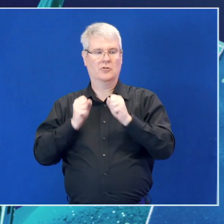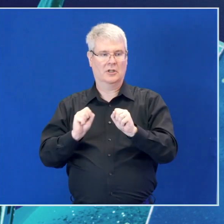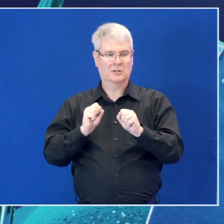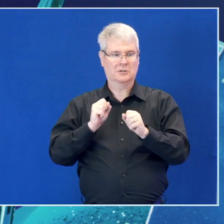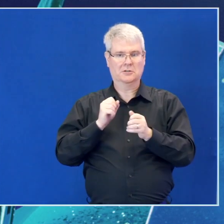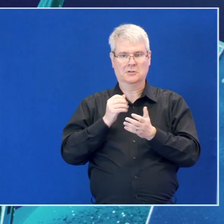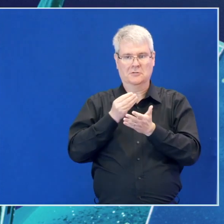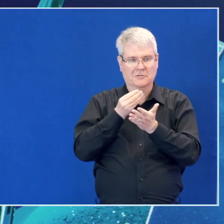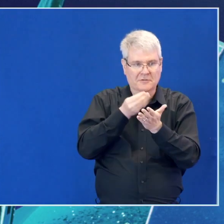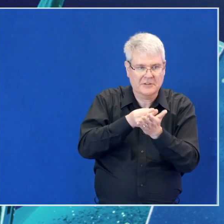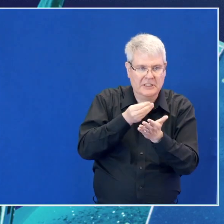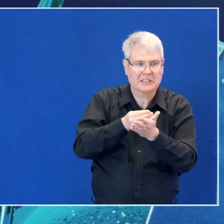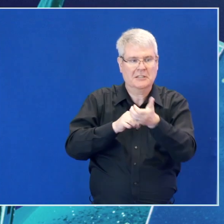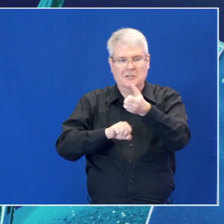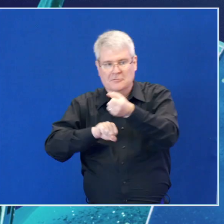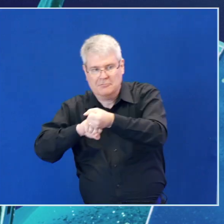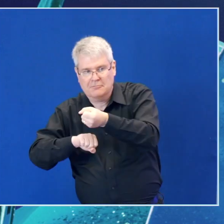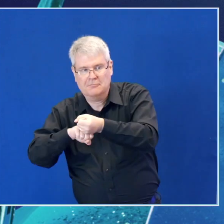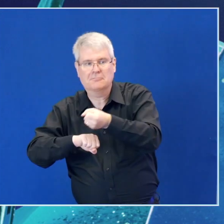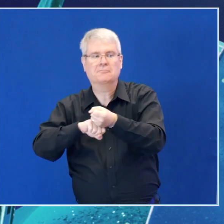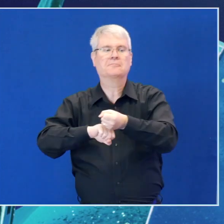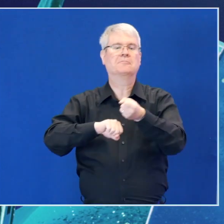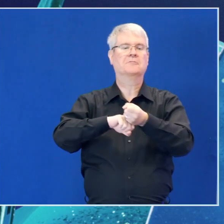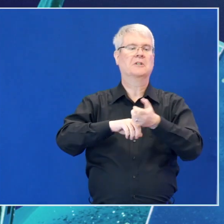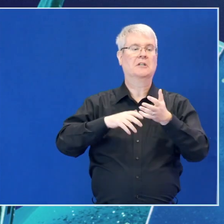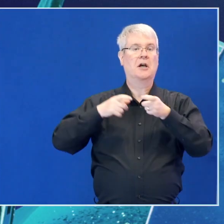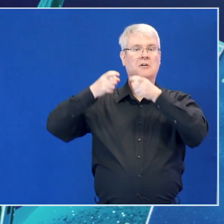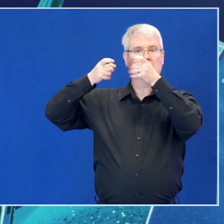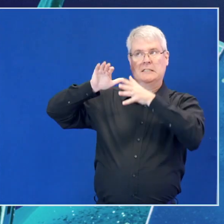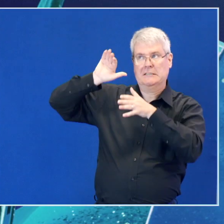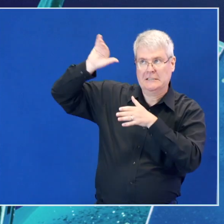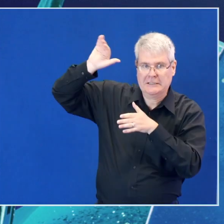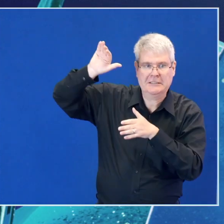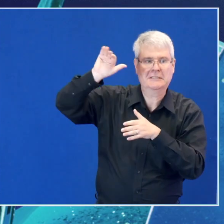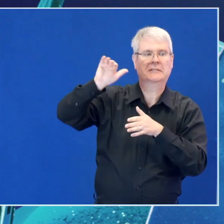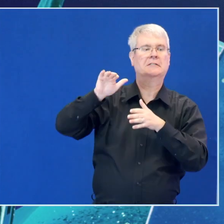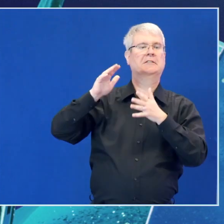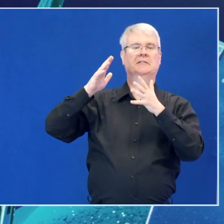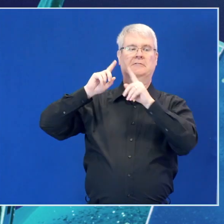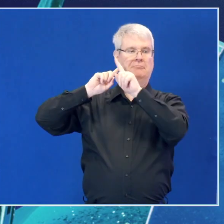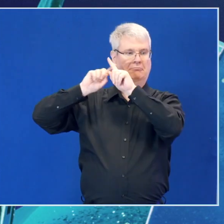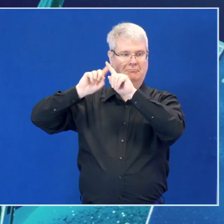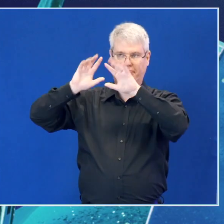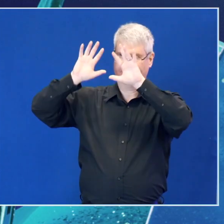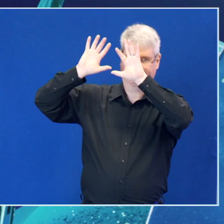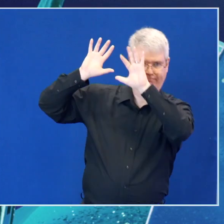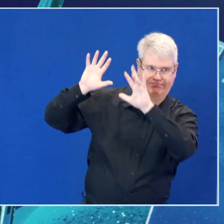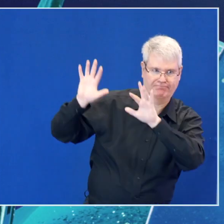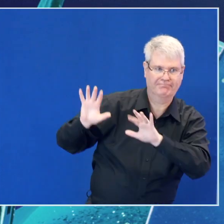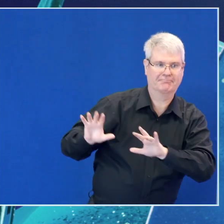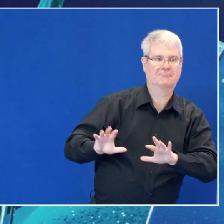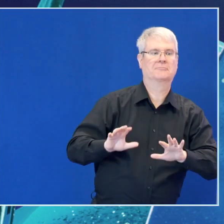to your manager and requesting these, you know, things that you need to thrive at work.